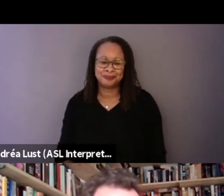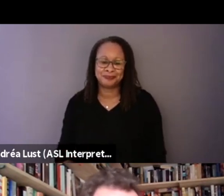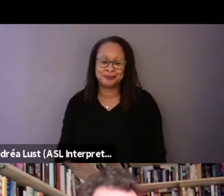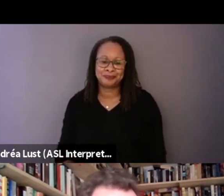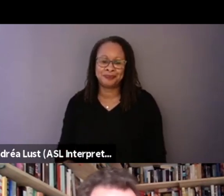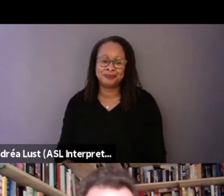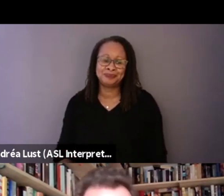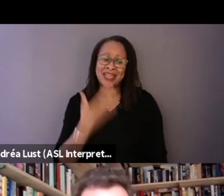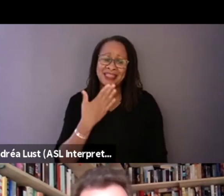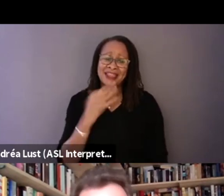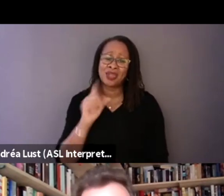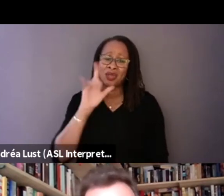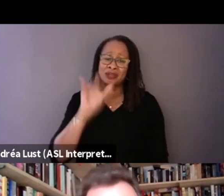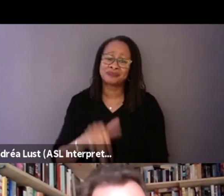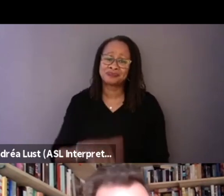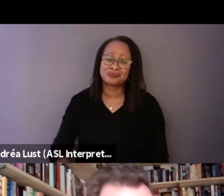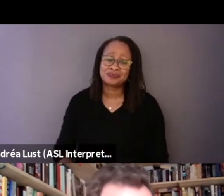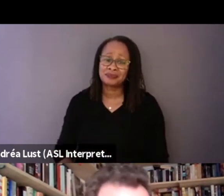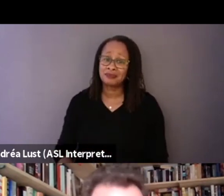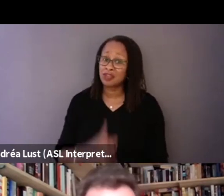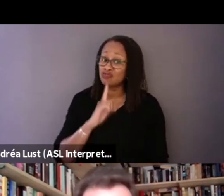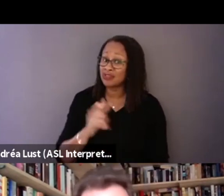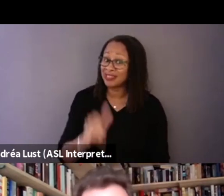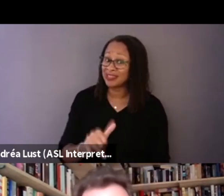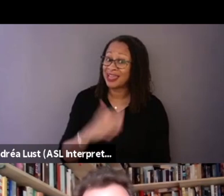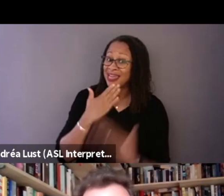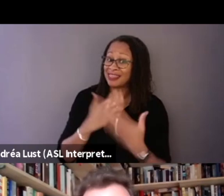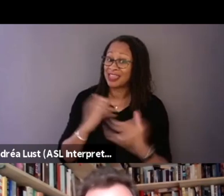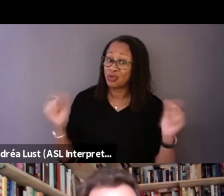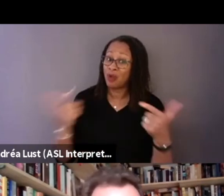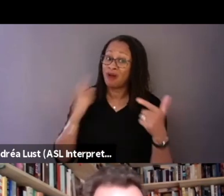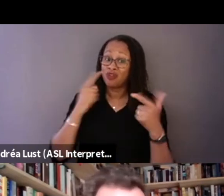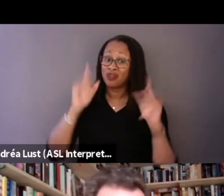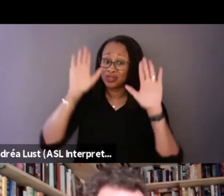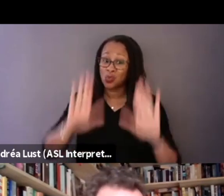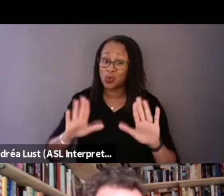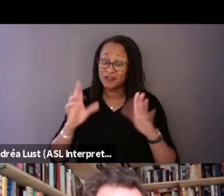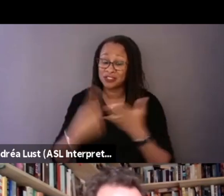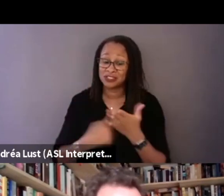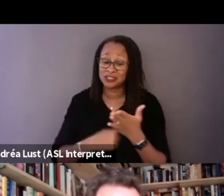Well, thank you, Ady. And I really thank all of you for this great discussion. I think it kind of powerfully shows